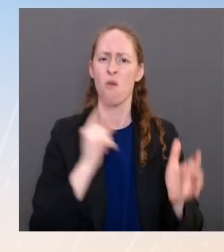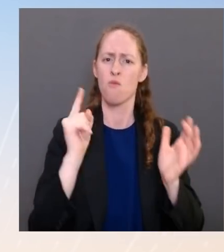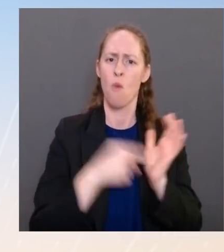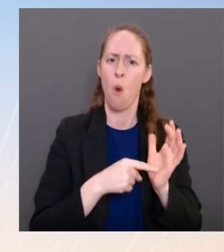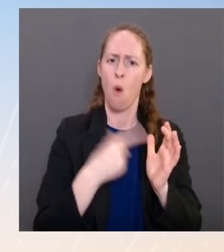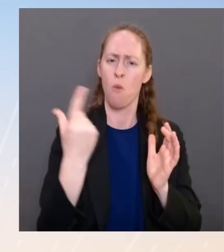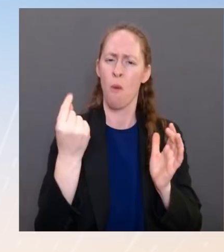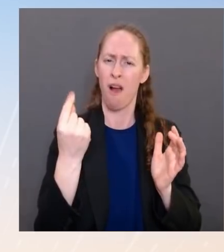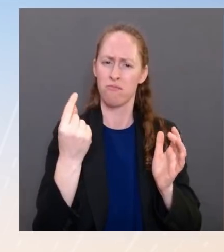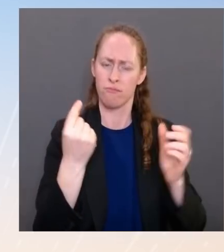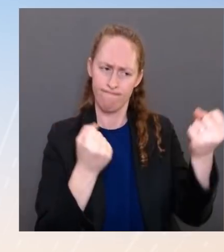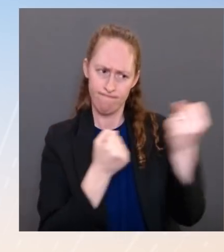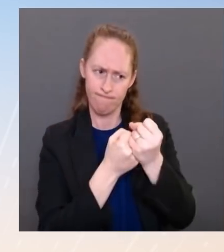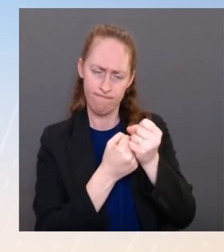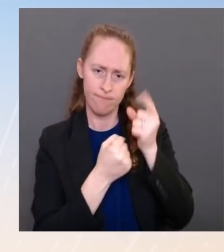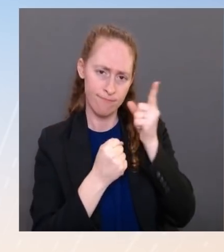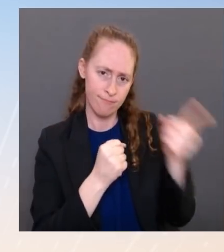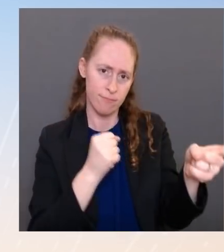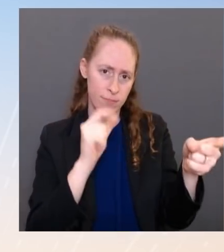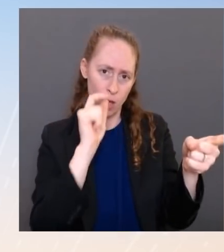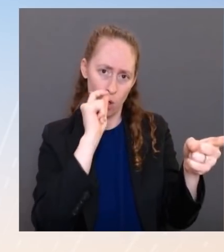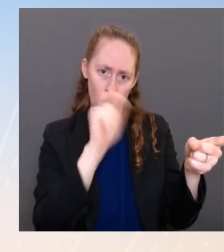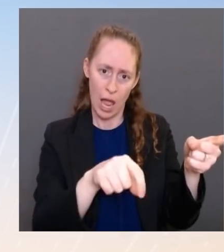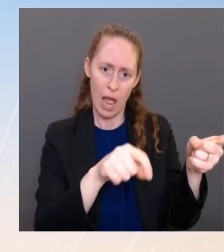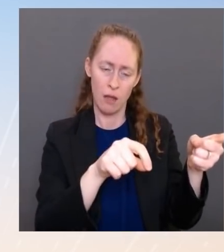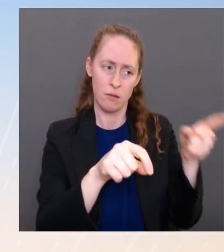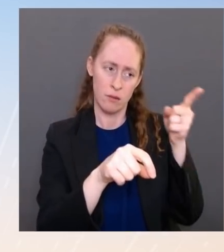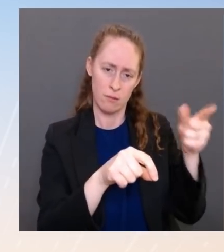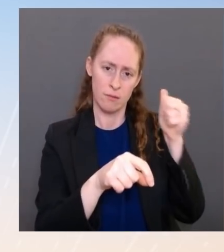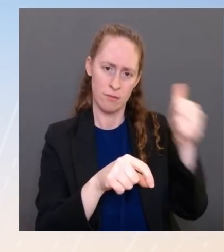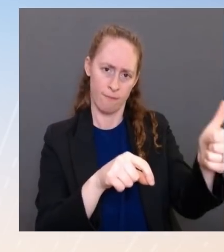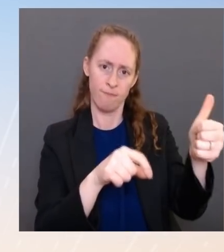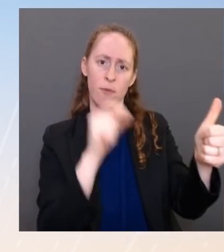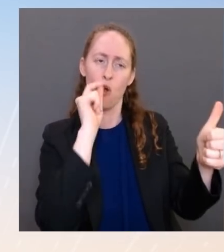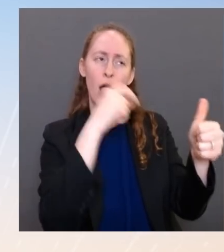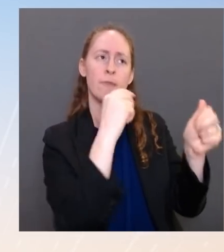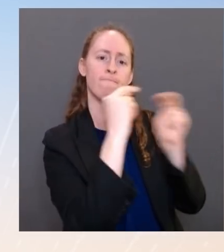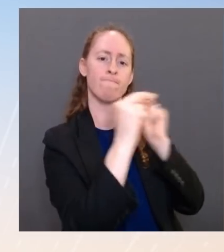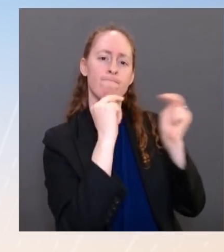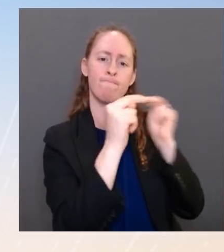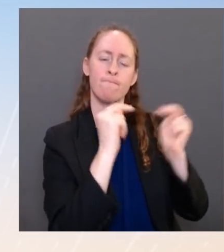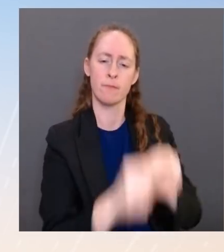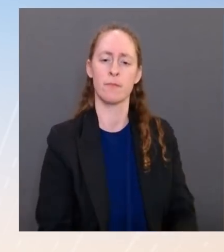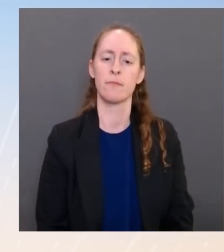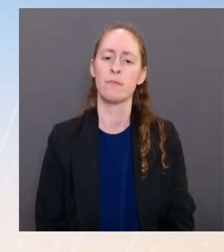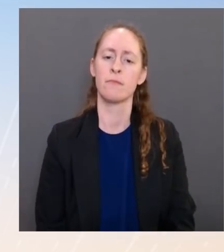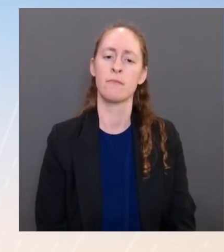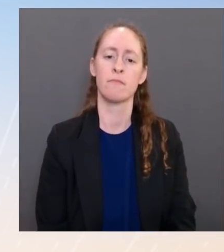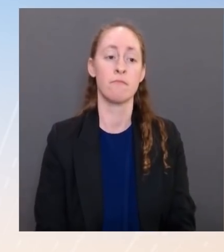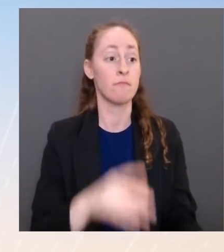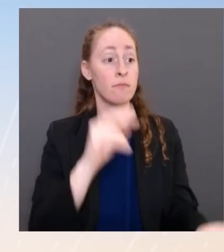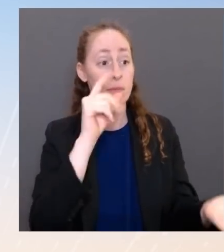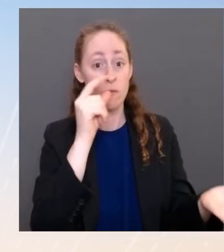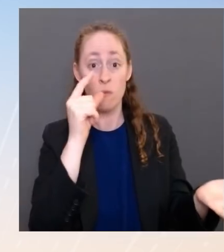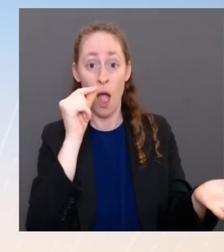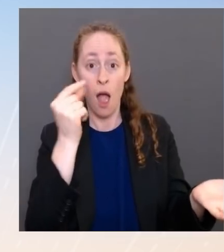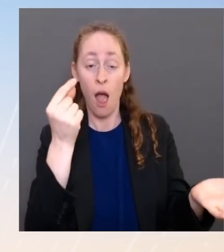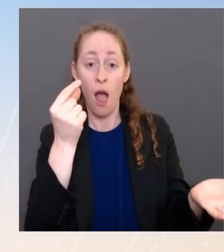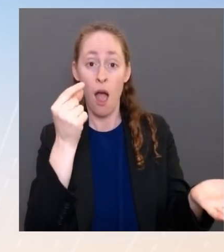at the negotiating table and support them militarily. And I would note that our support -- obviously, their bravery and courage has been what has helped them win the Battle of Kyiv,